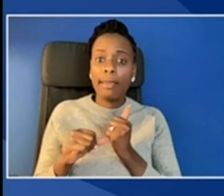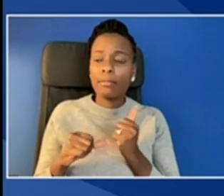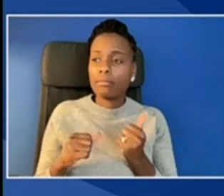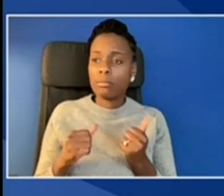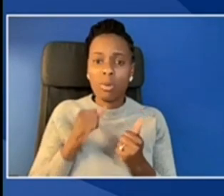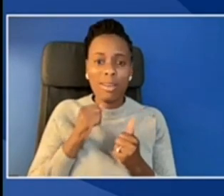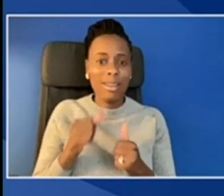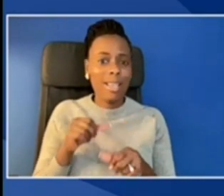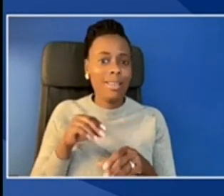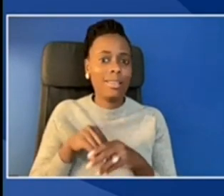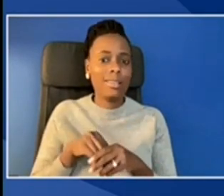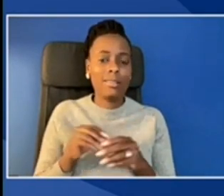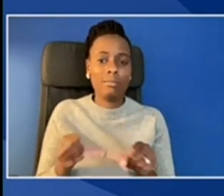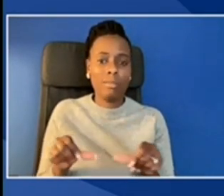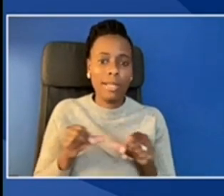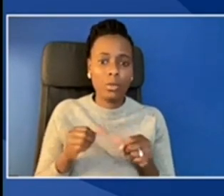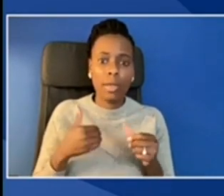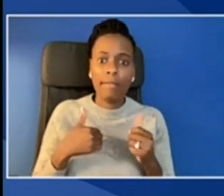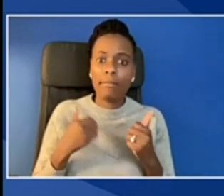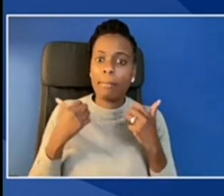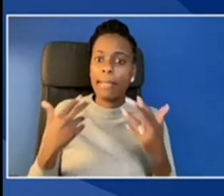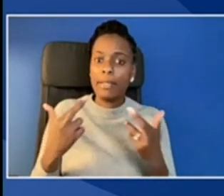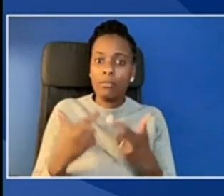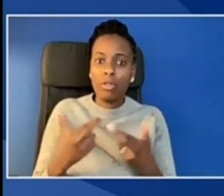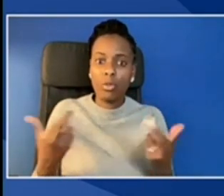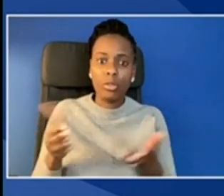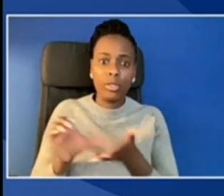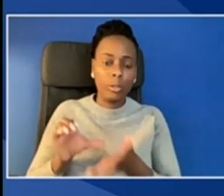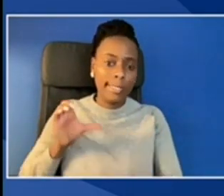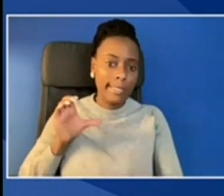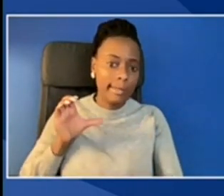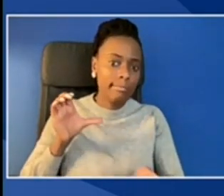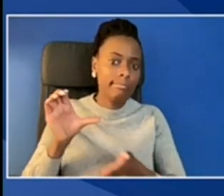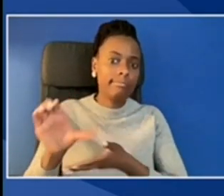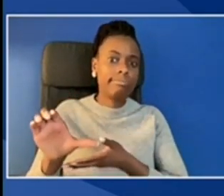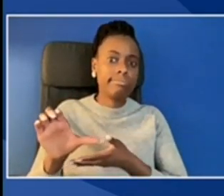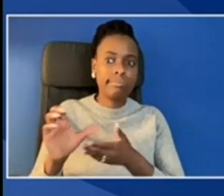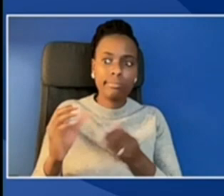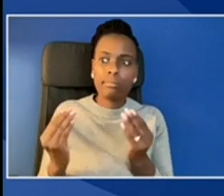have significant resources to add large numbers of staff, either in-house or on a